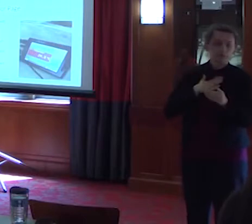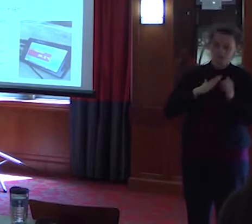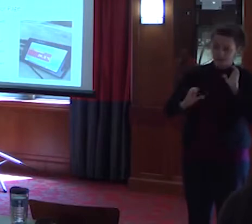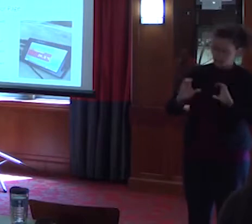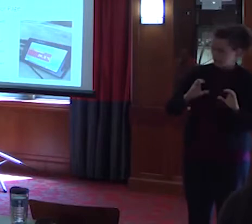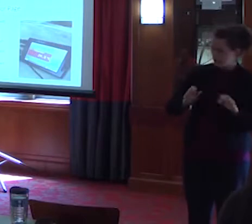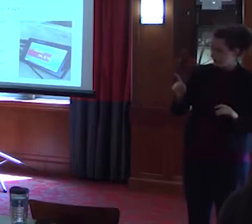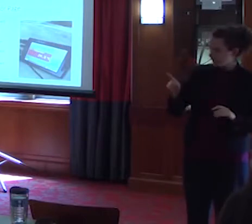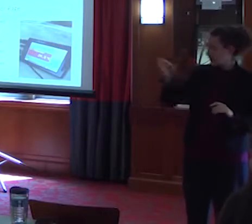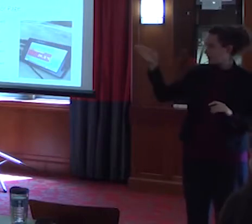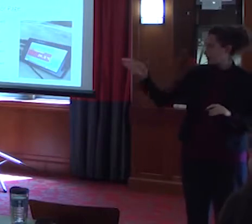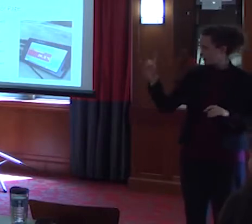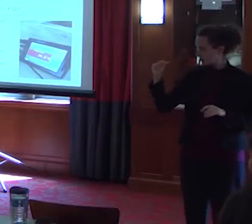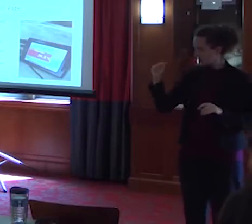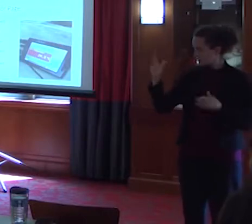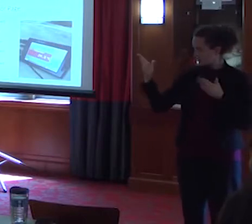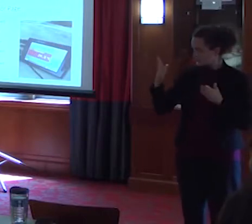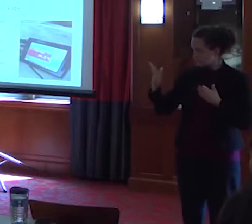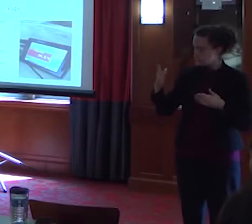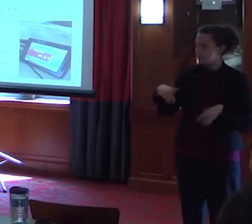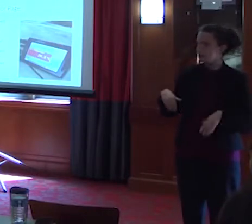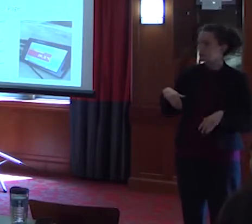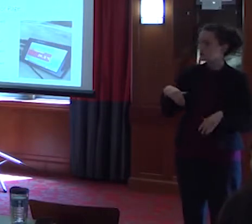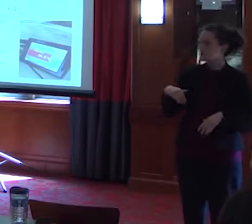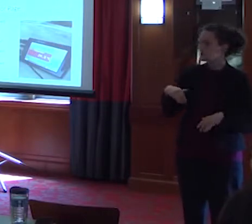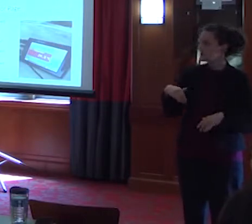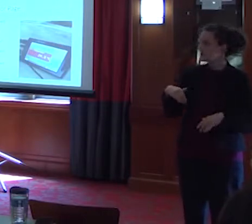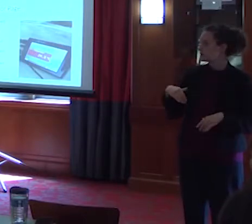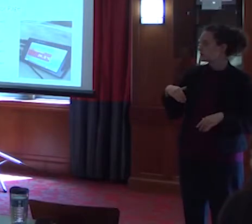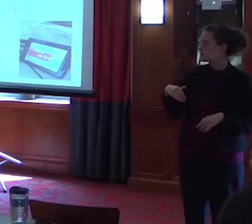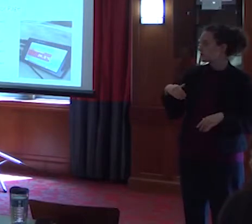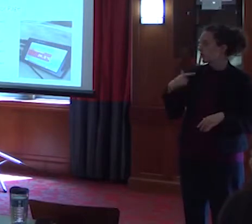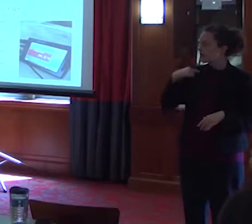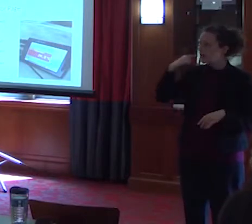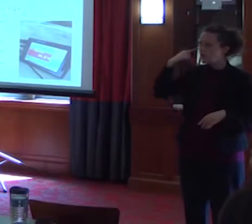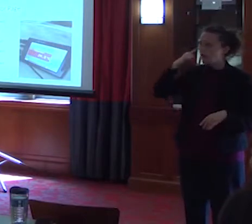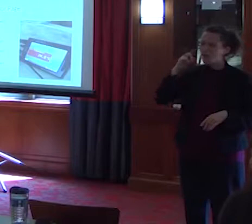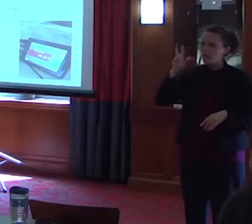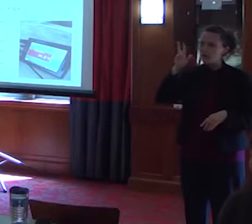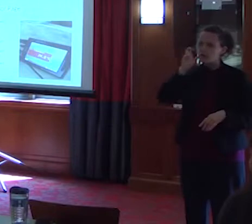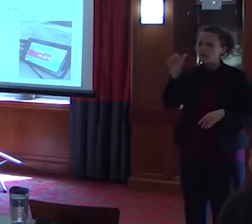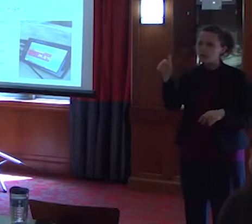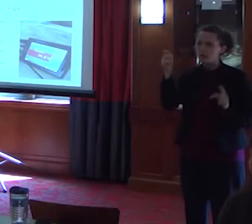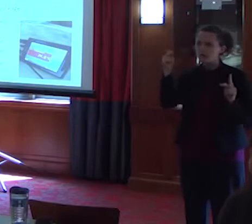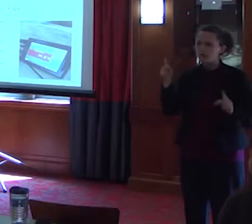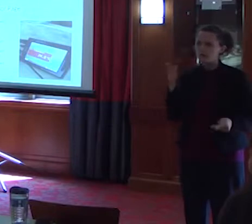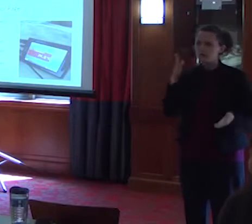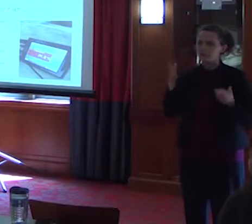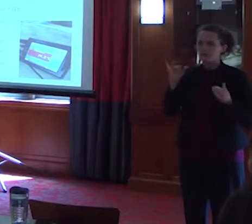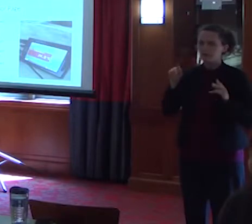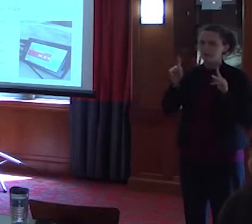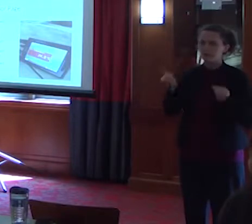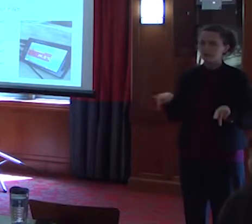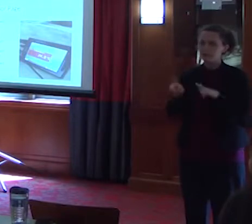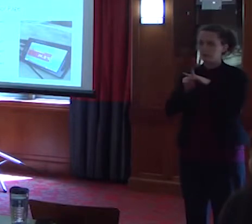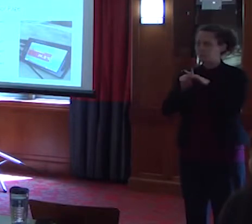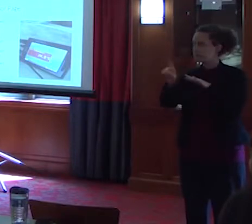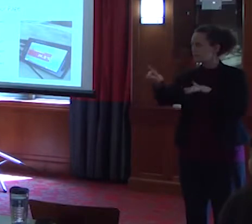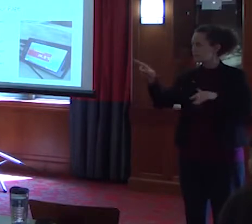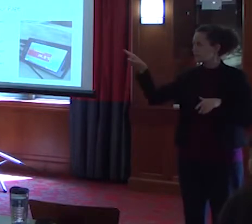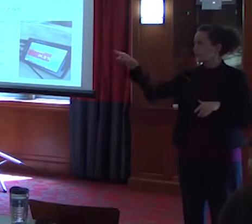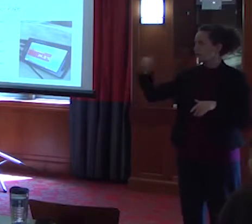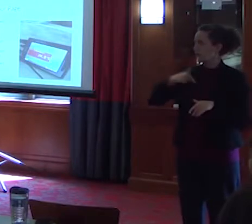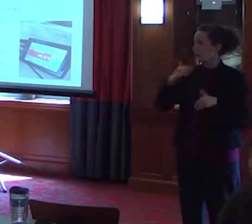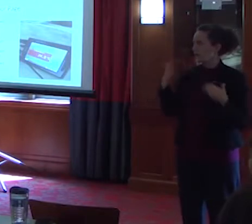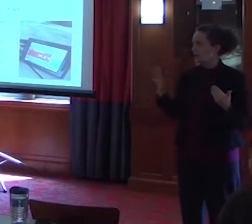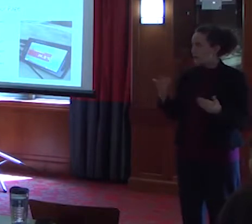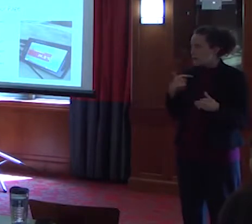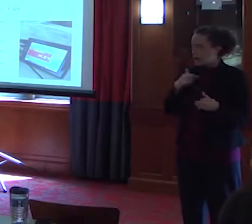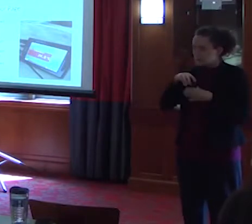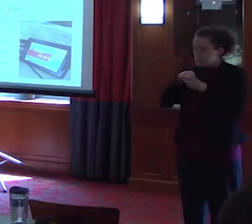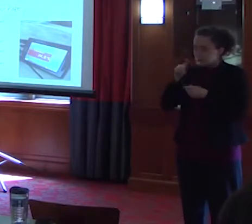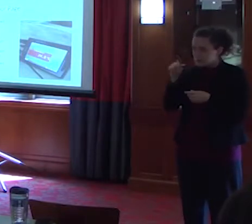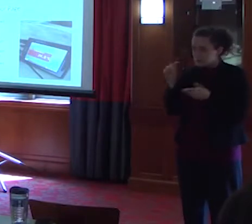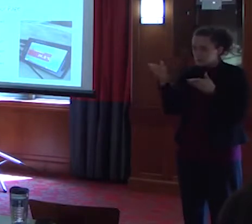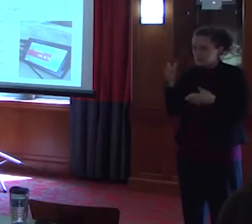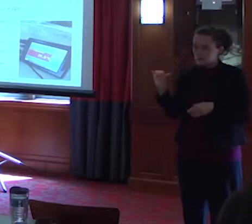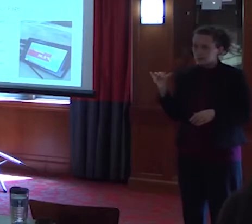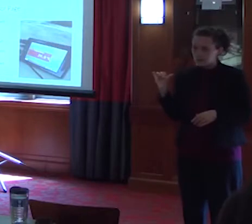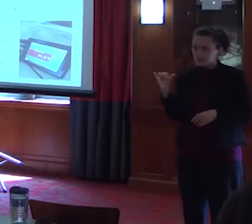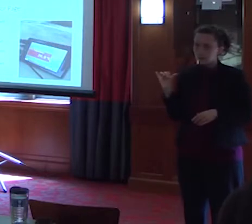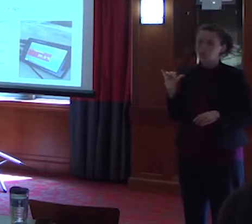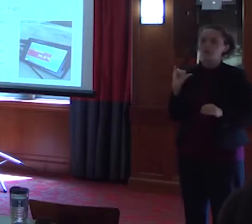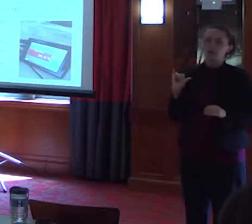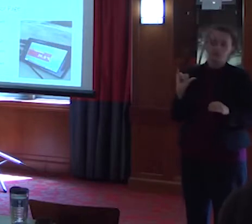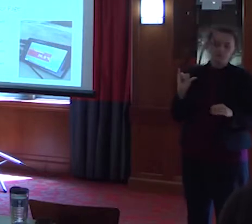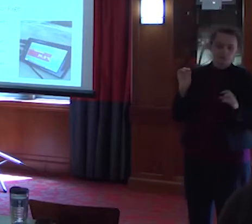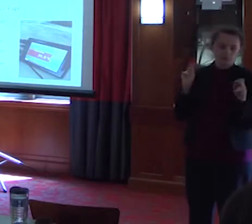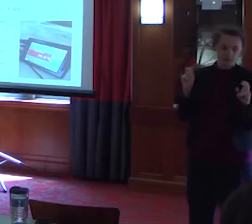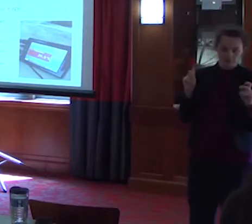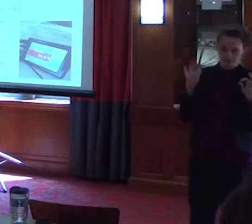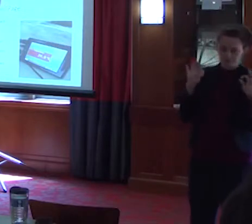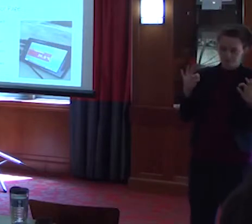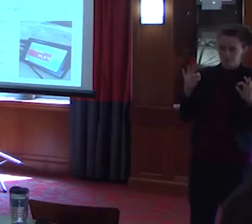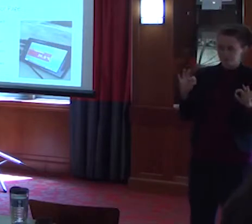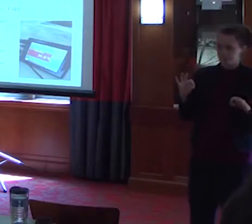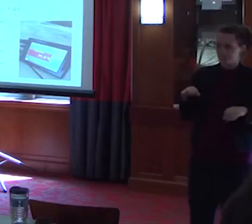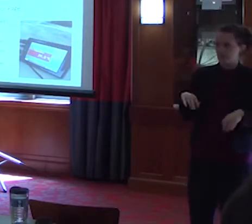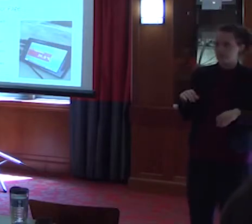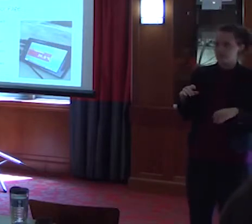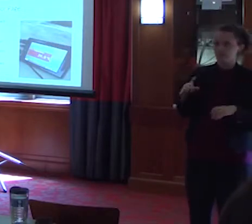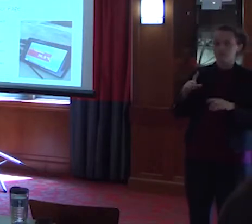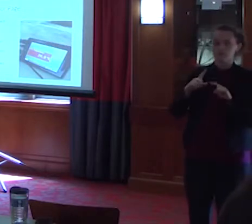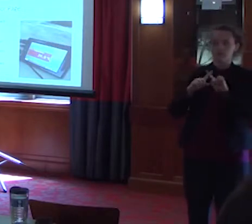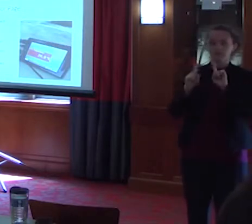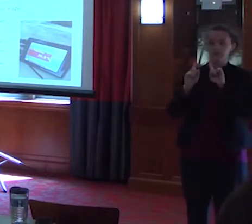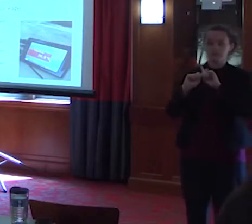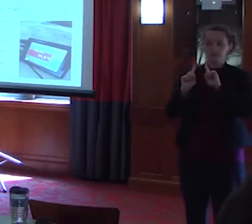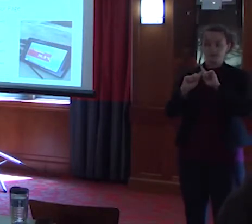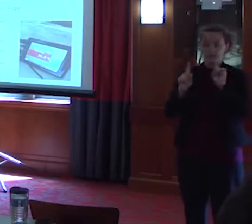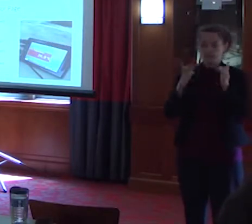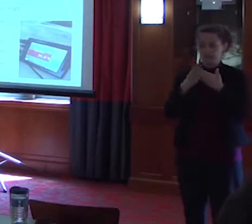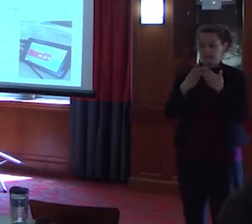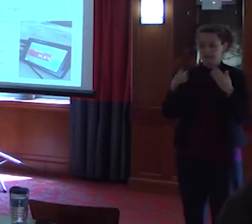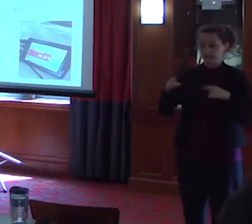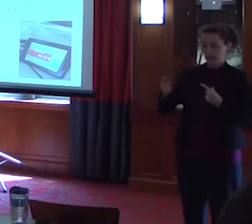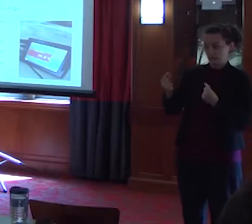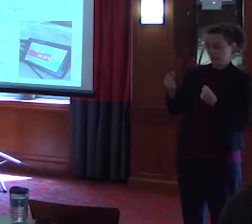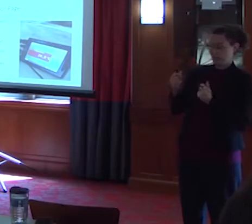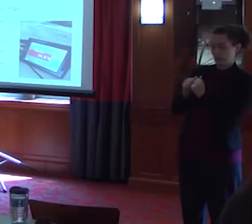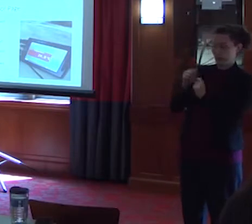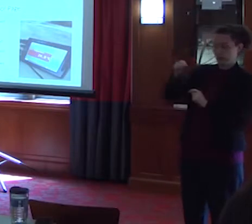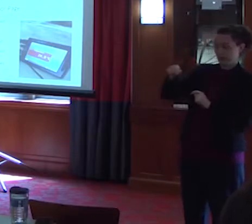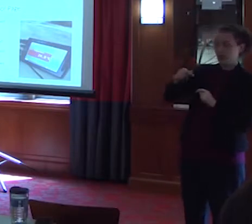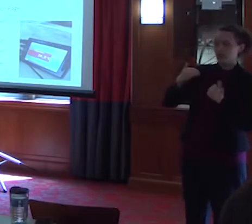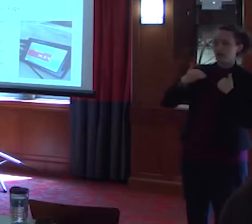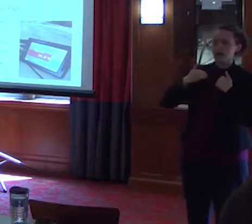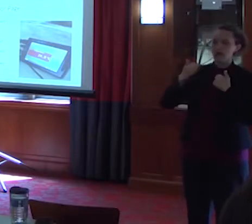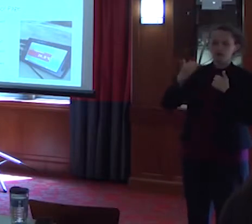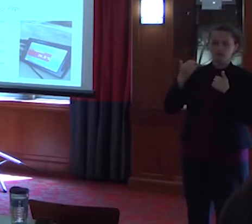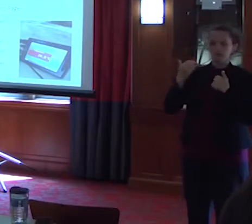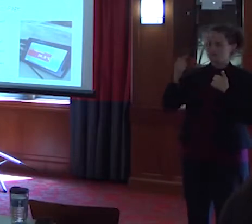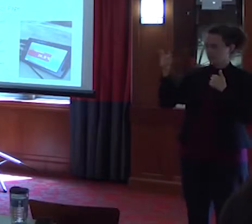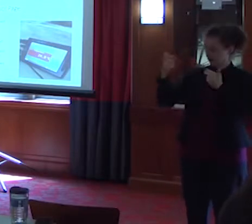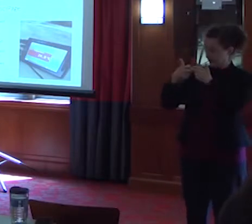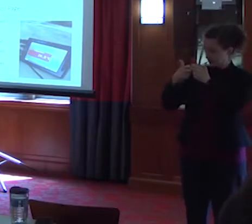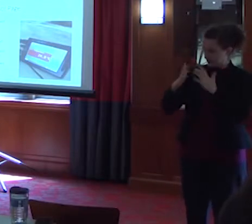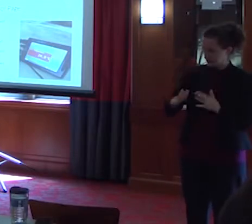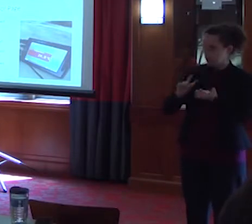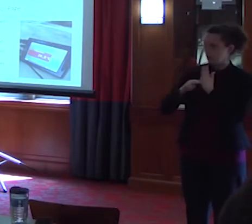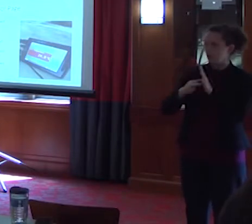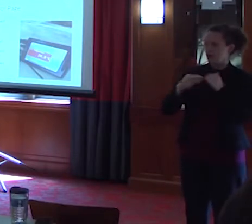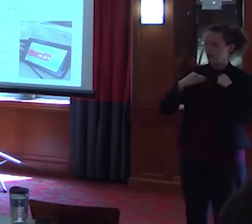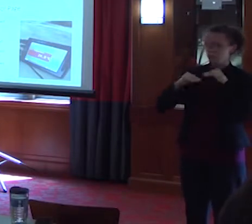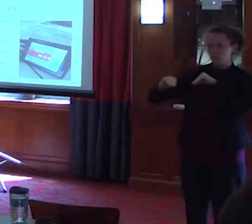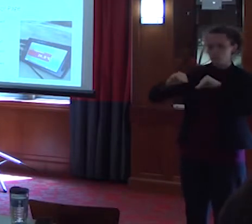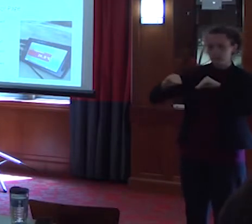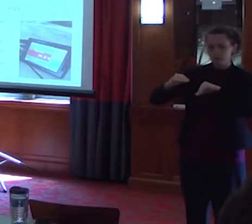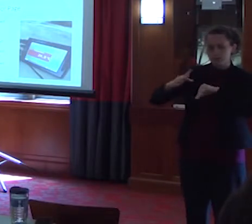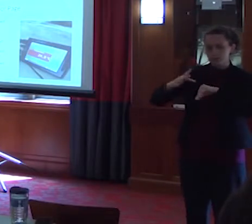See what all we can learn.